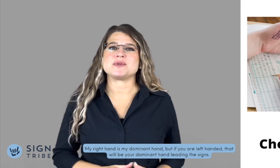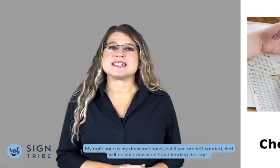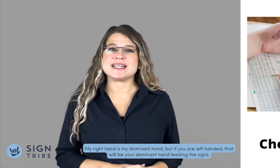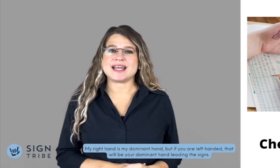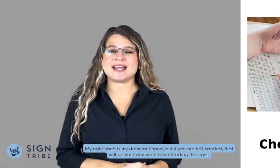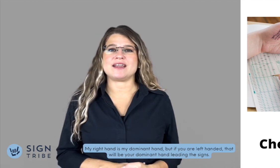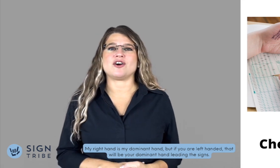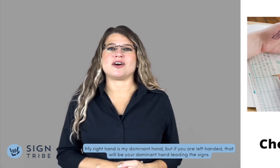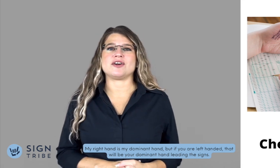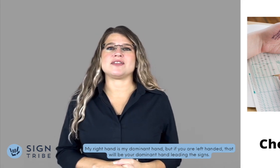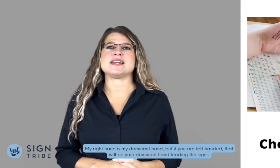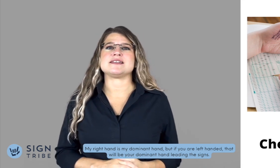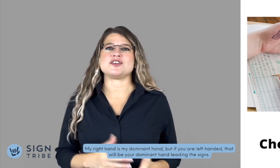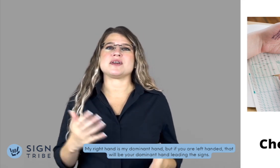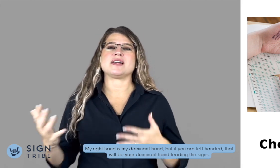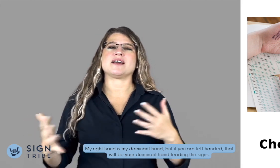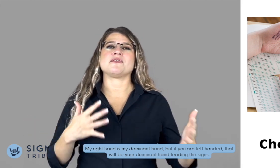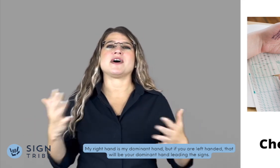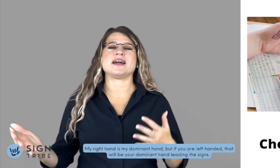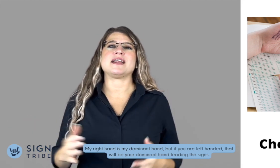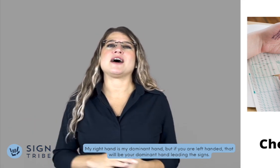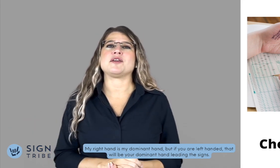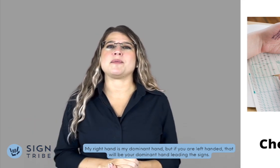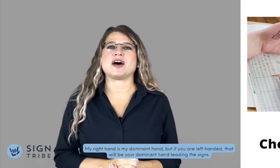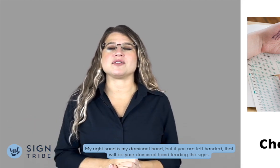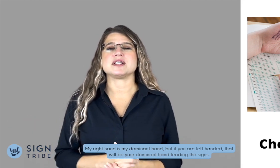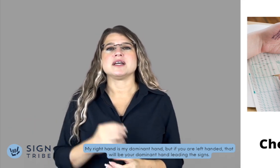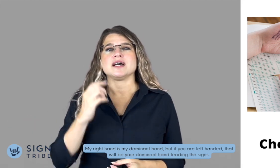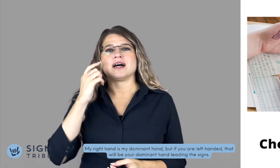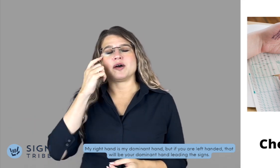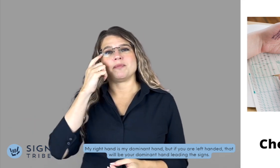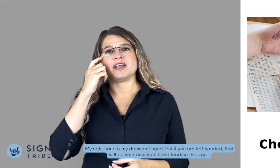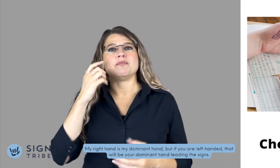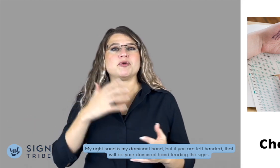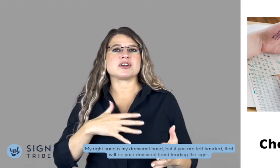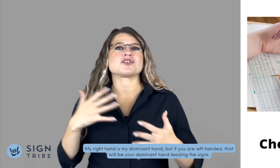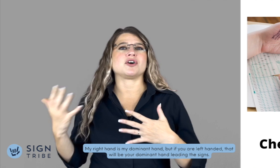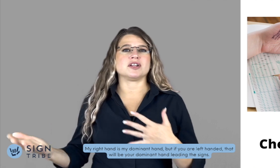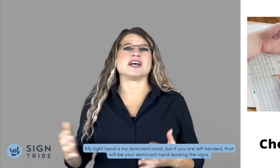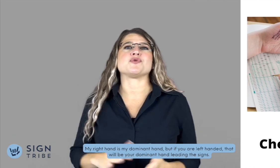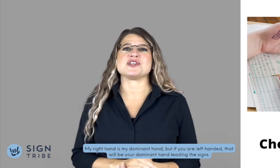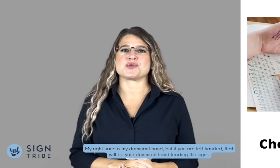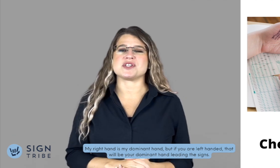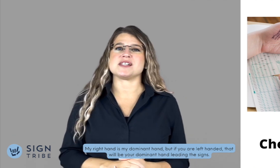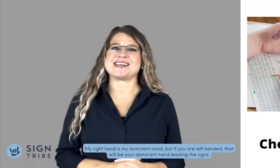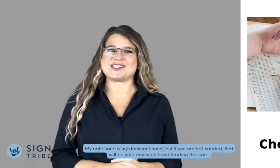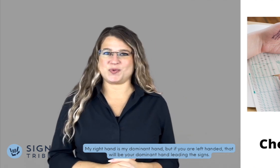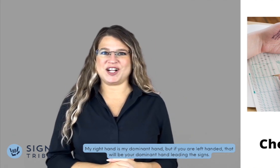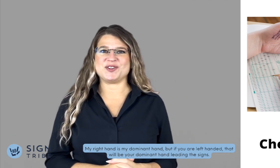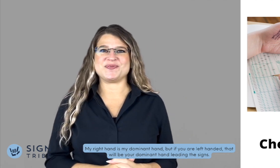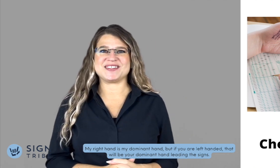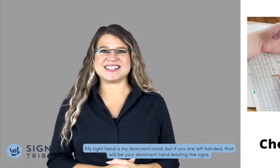today are things that you can kind of find out and about, um, in books or online resources as well.